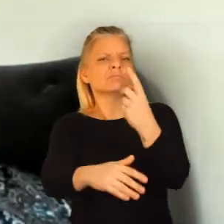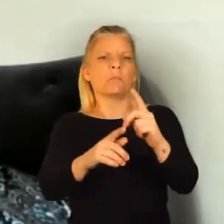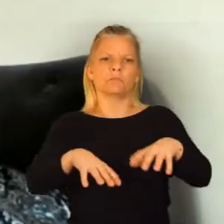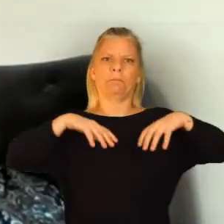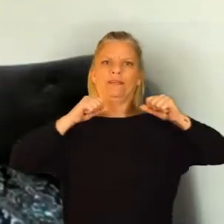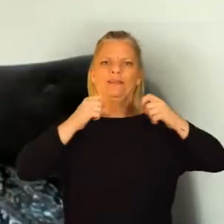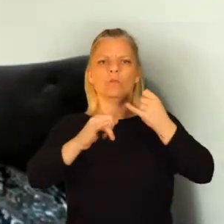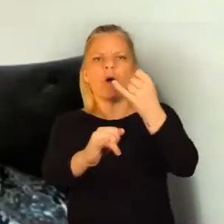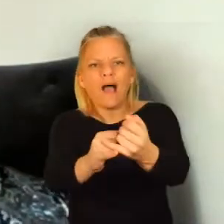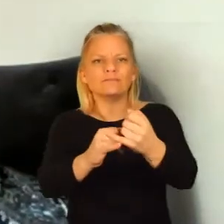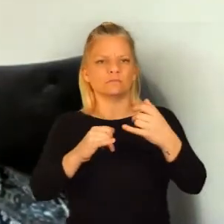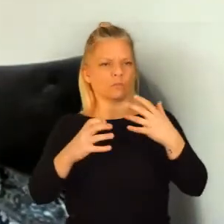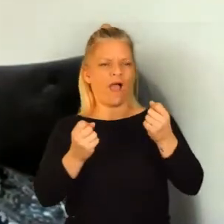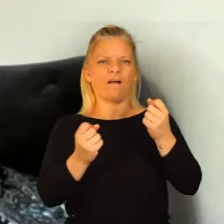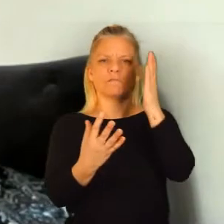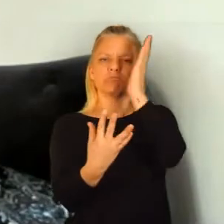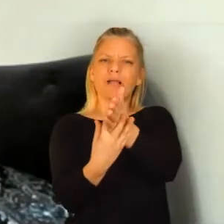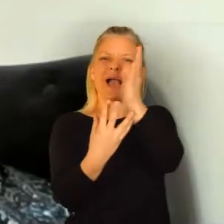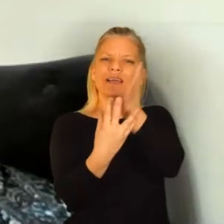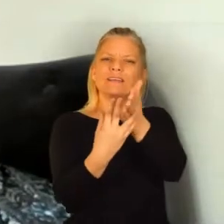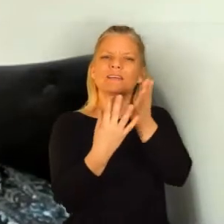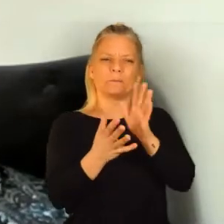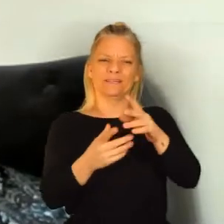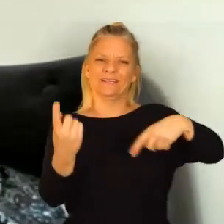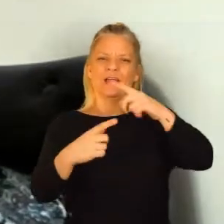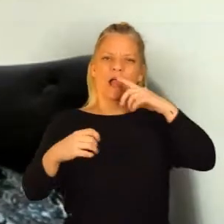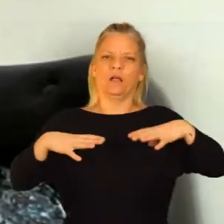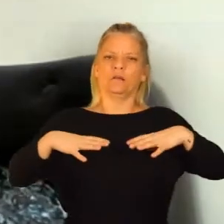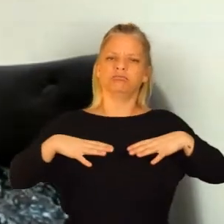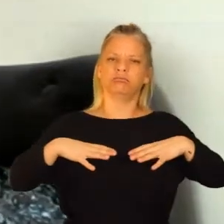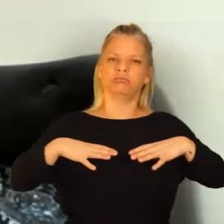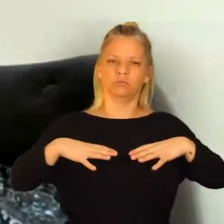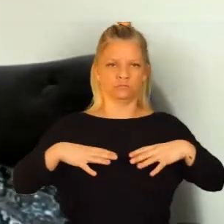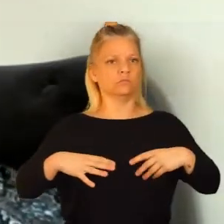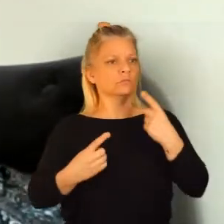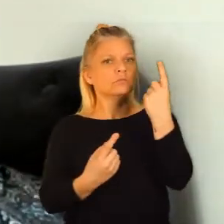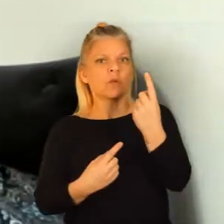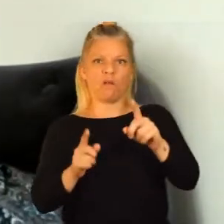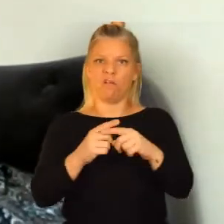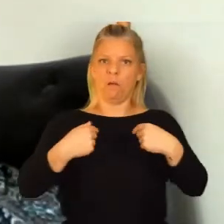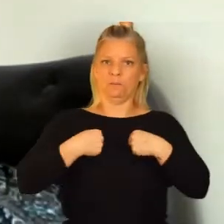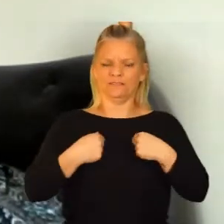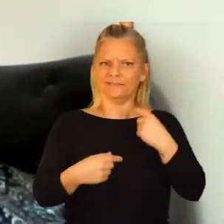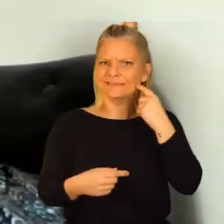around I'm ultimately responsible for what people end up calling safeguarding . You know sort of